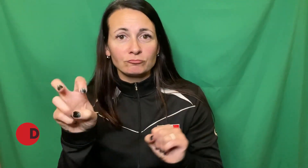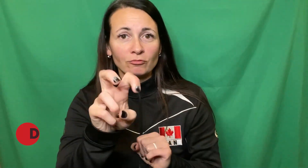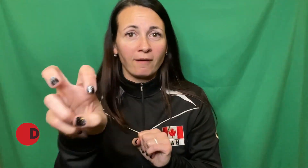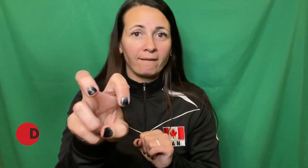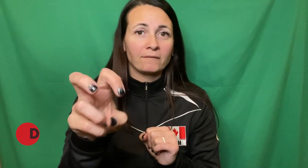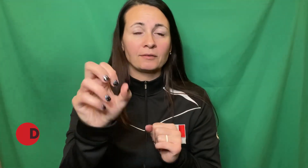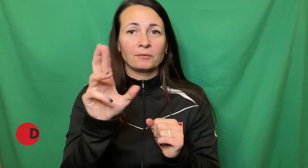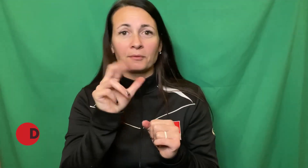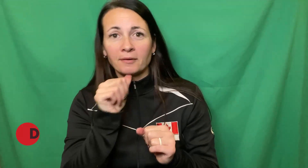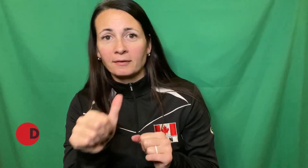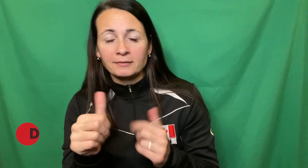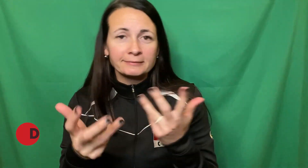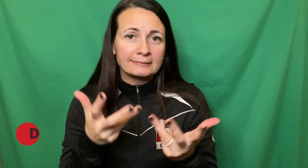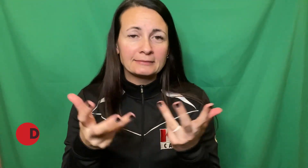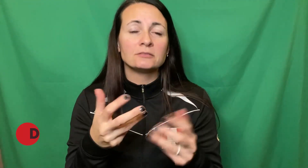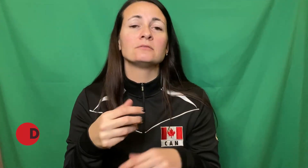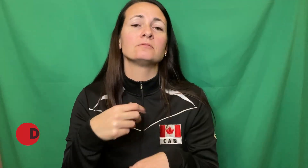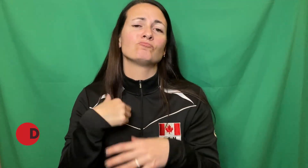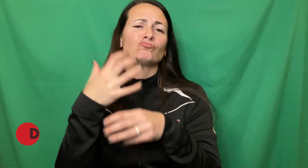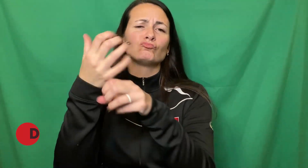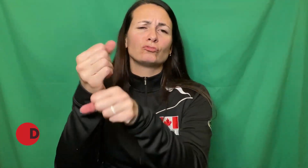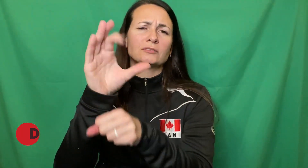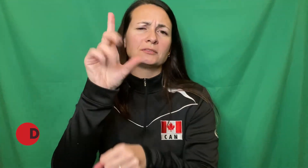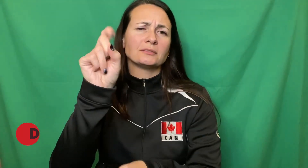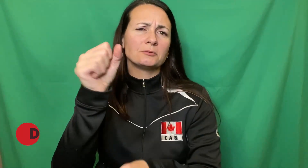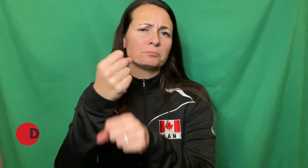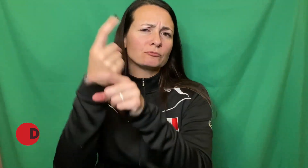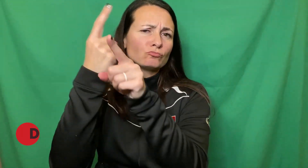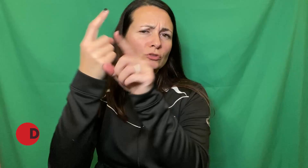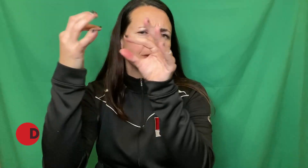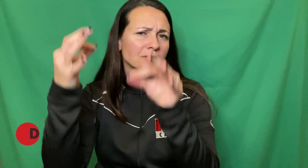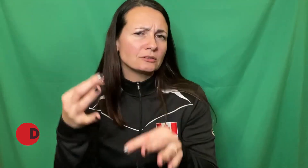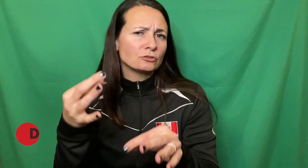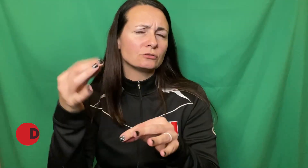Is it safe to travel or not? I trust CDSA to make the right decision.